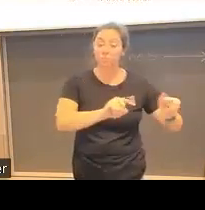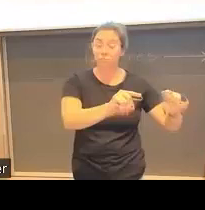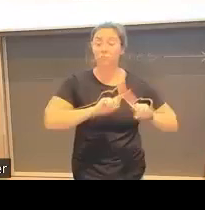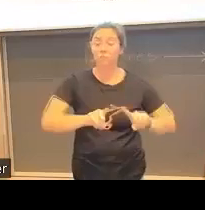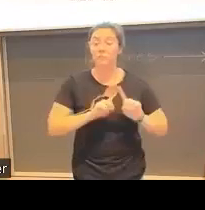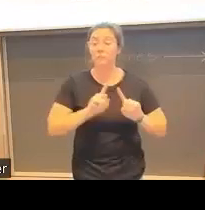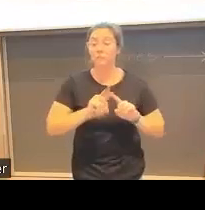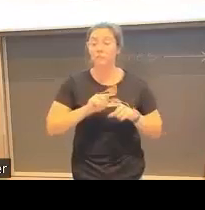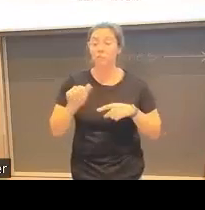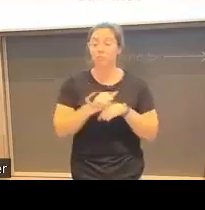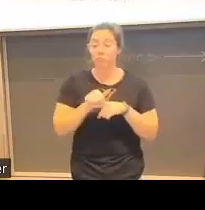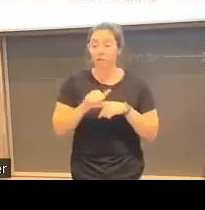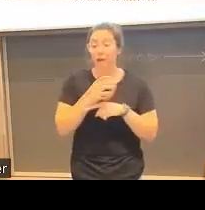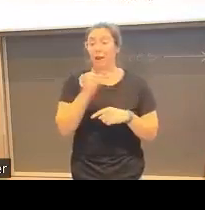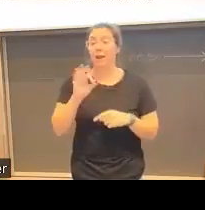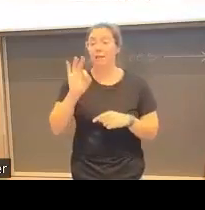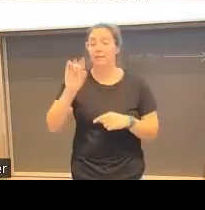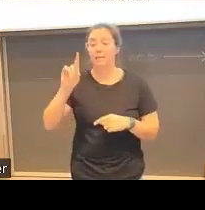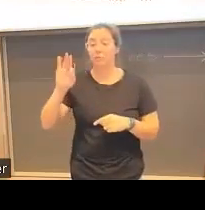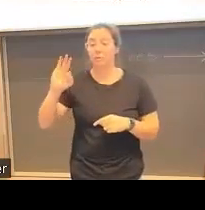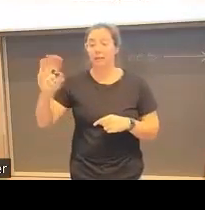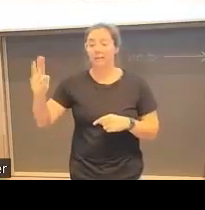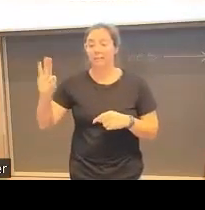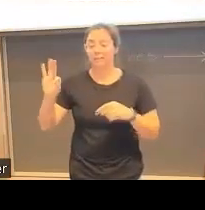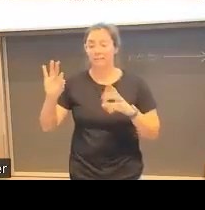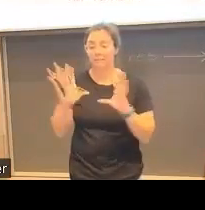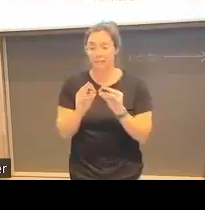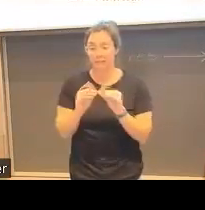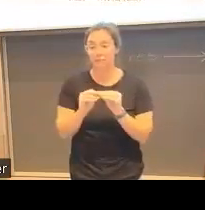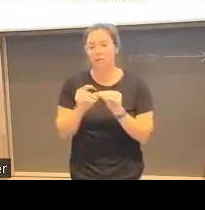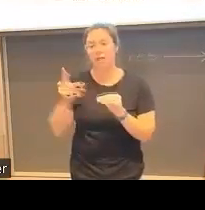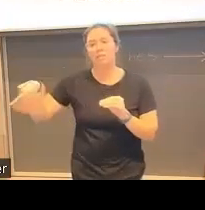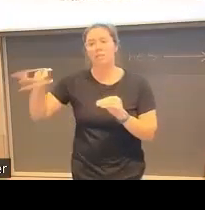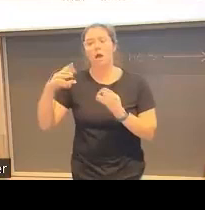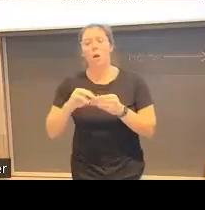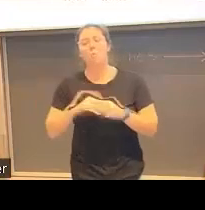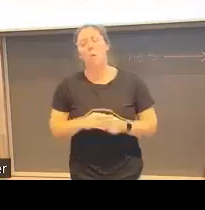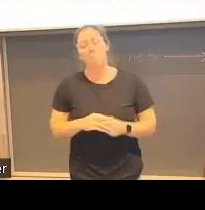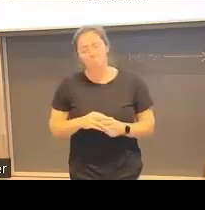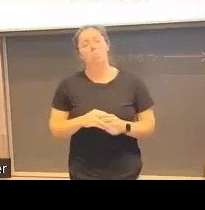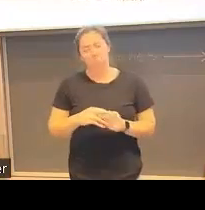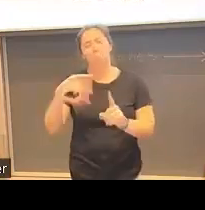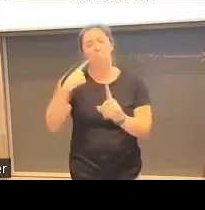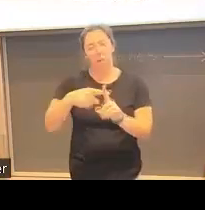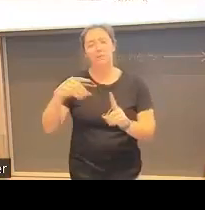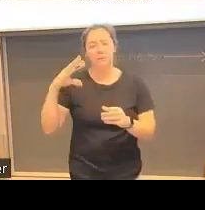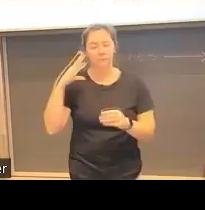session it's almost universally regarded as a very positive experience uh here's the feedback from